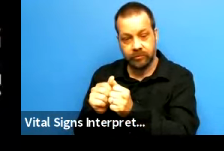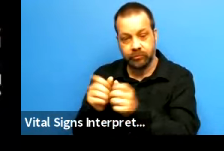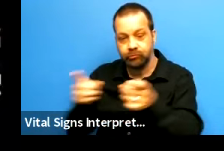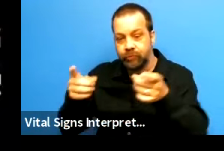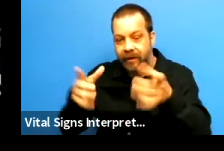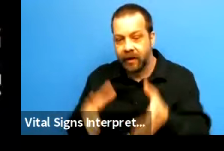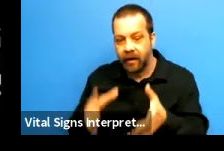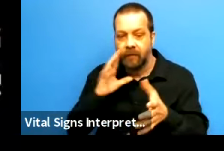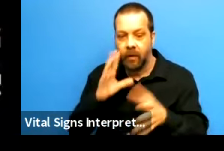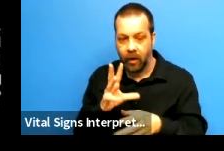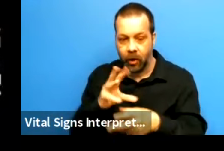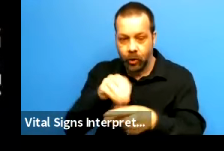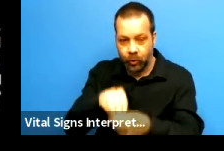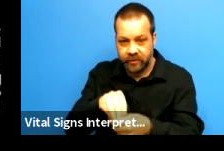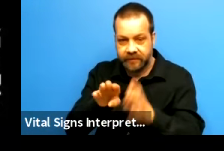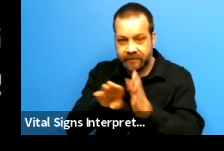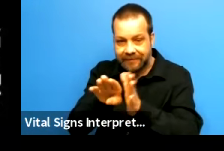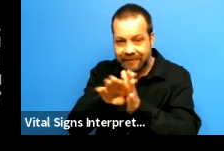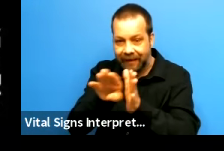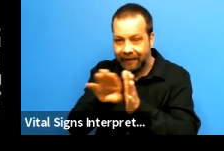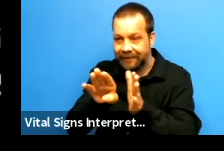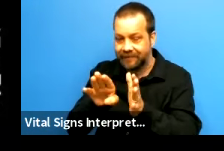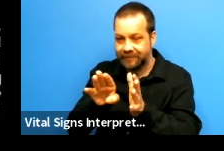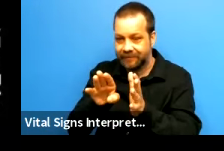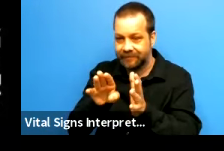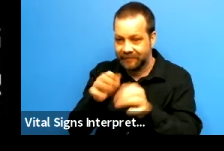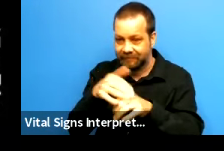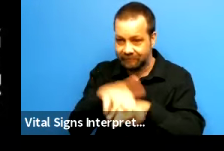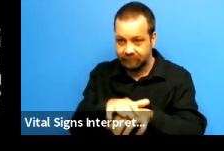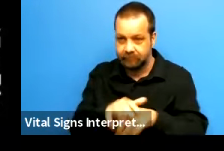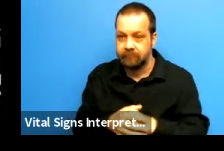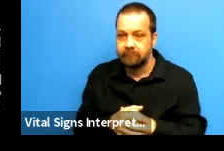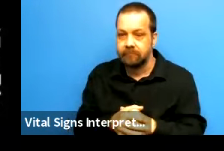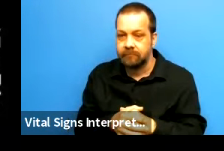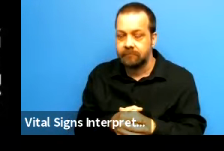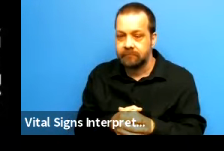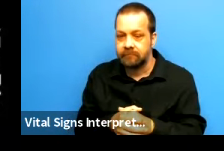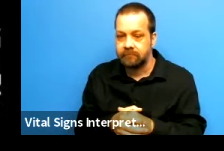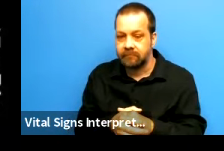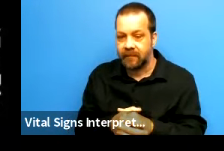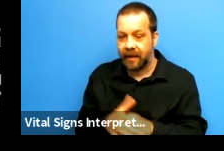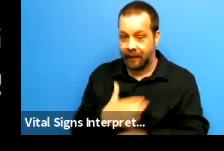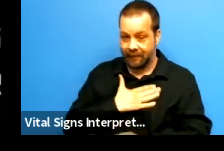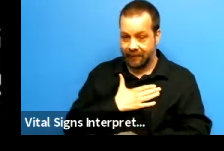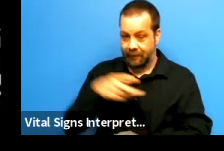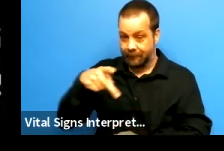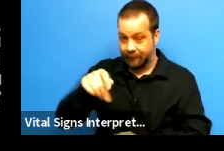here at Georgia Tech within the college of design. I'm thrilled to have Pam Williamson with us.